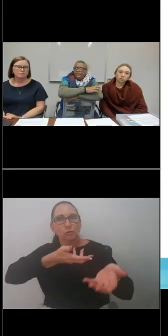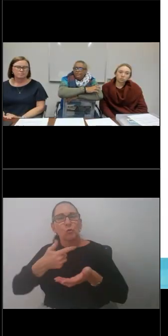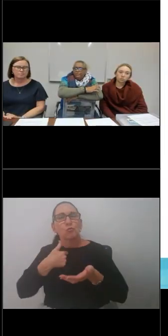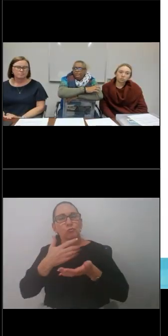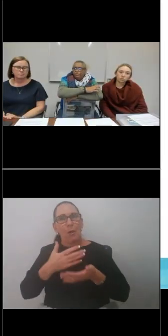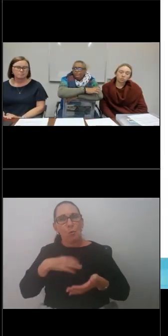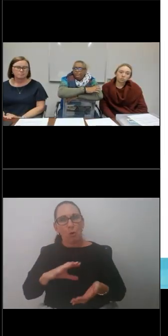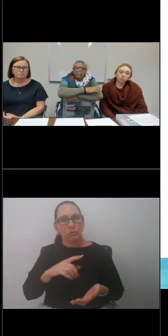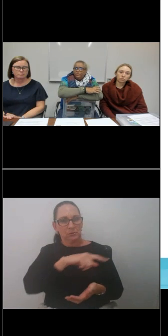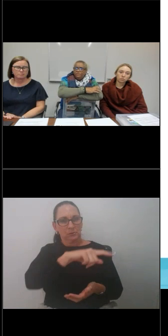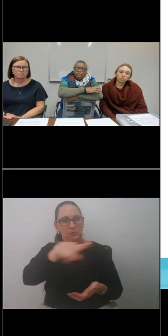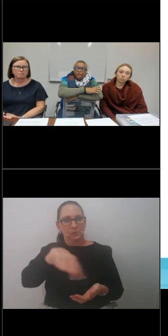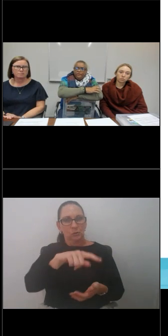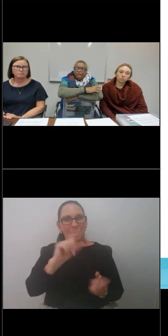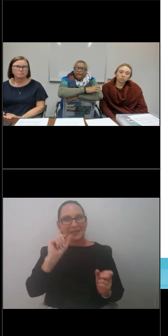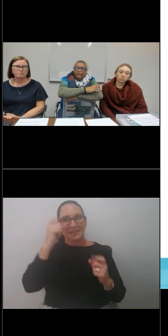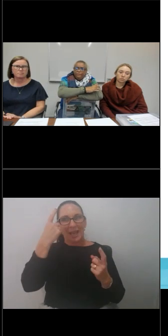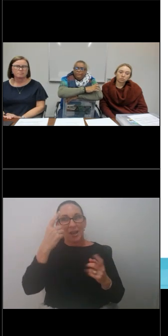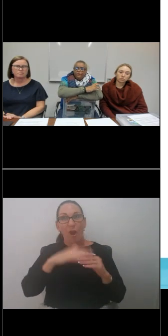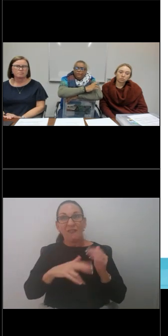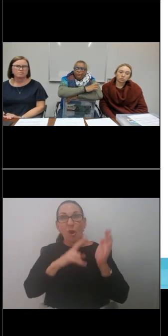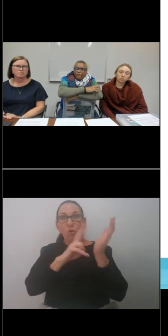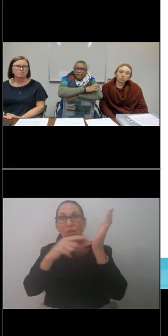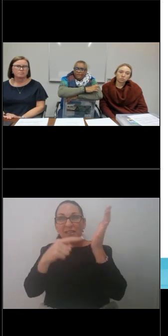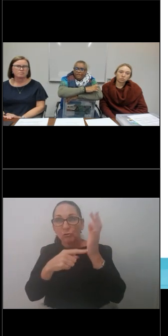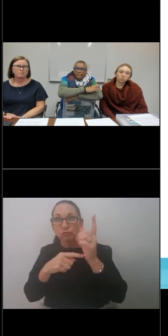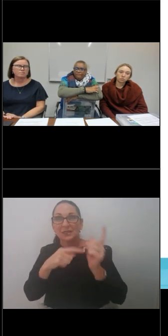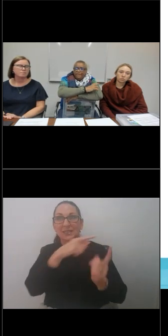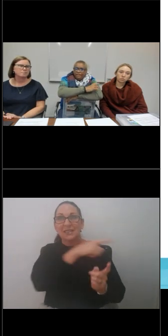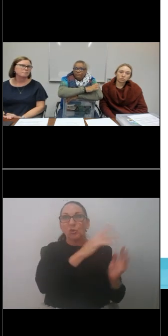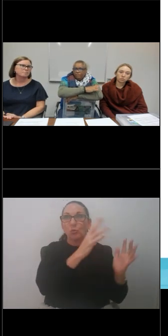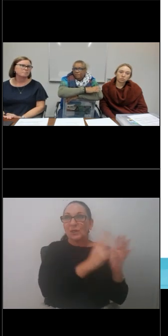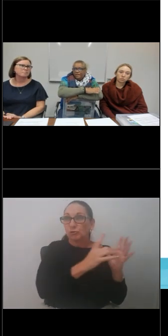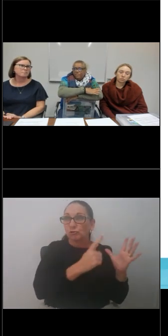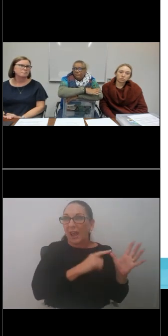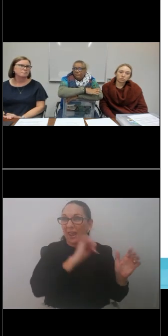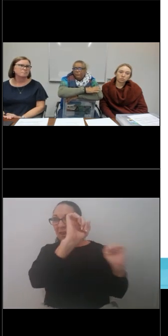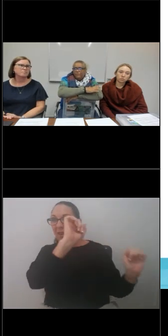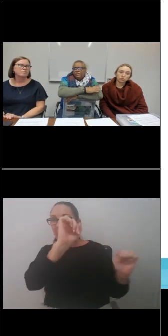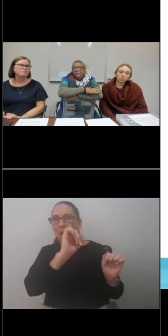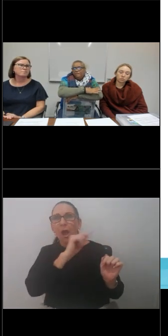with the Northern Territory Western Australia um project they did consultations so we still needed